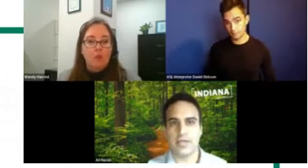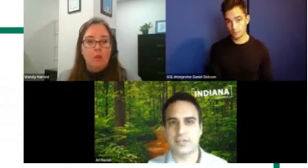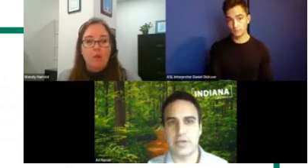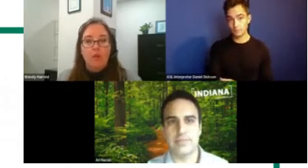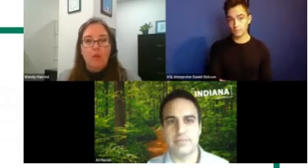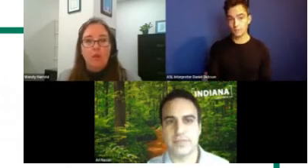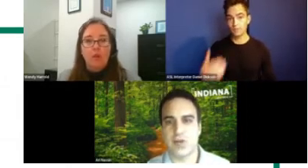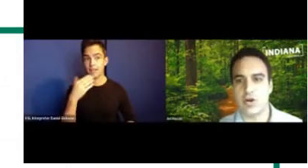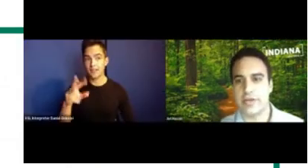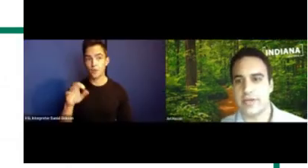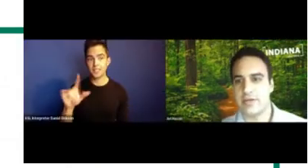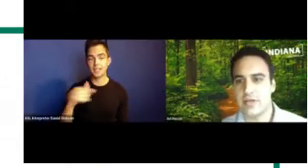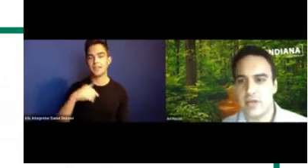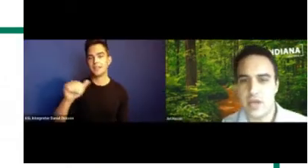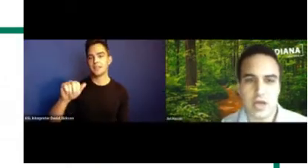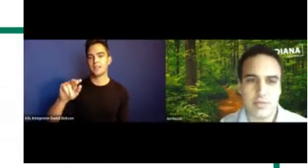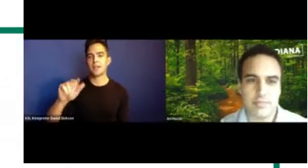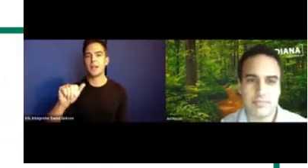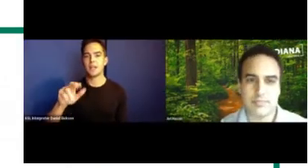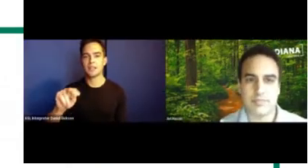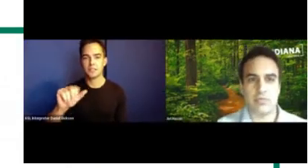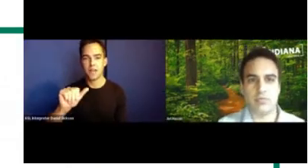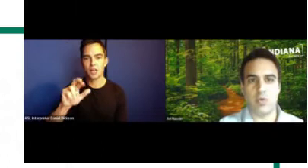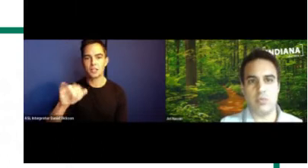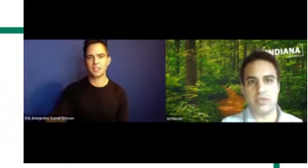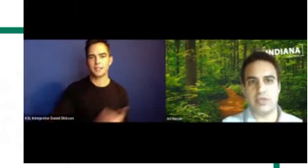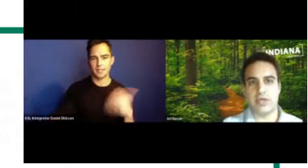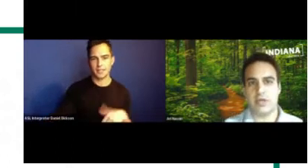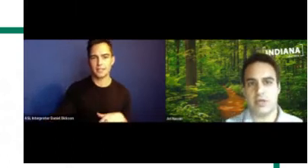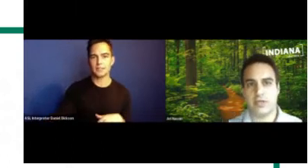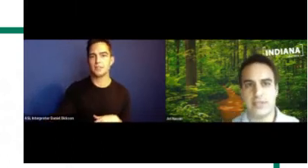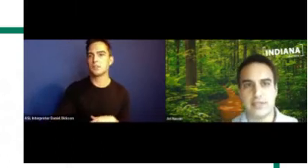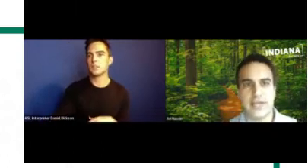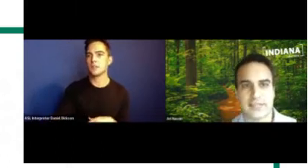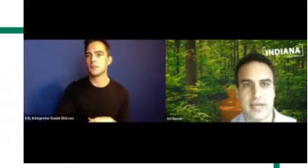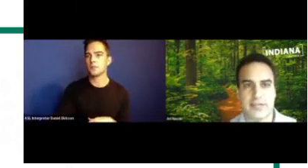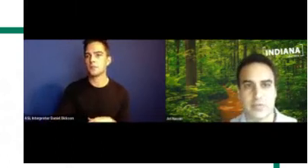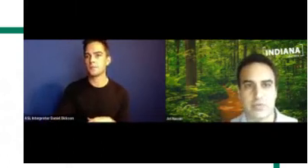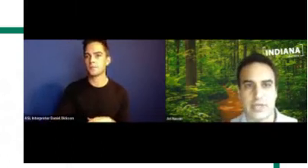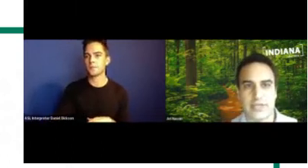Ari Nassirri: Thanks, Wendy, this is Ari again. Um, now what we did next, as we were getting